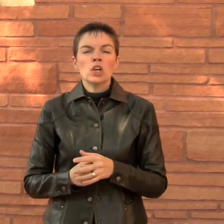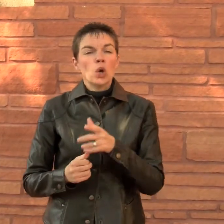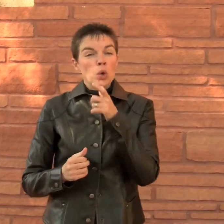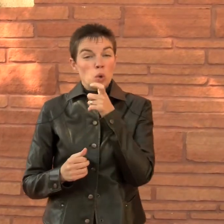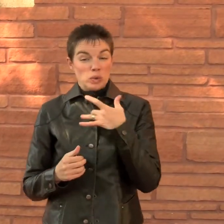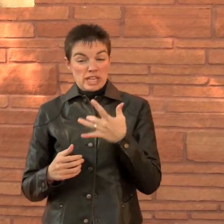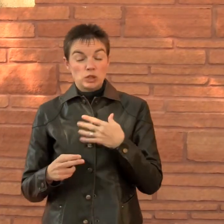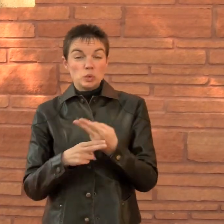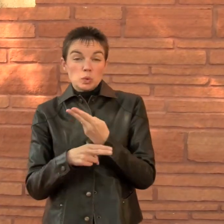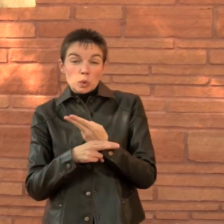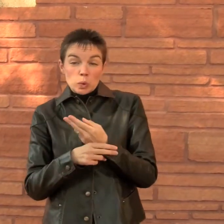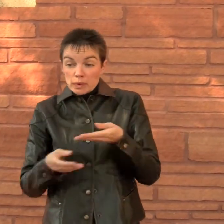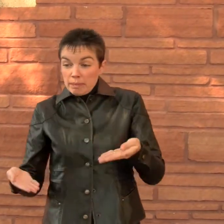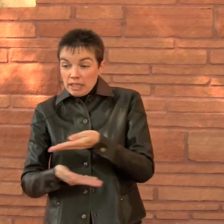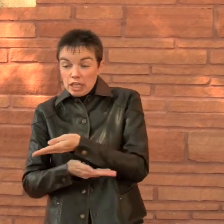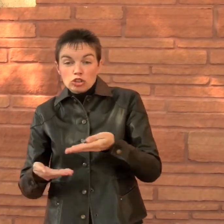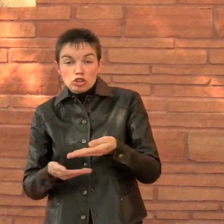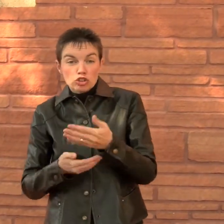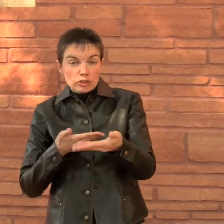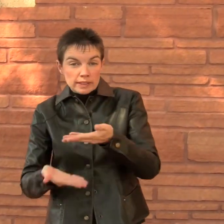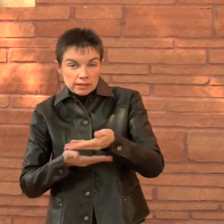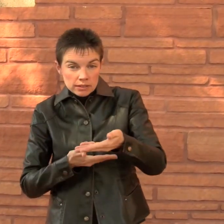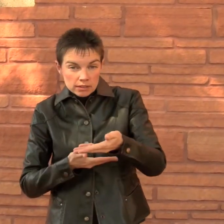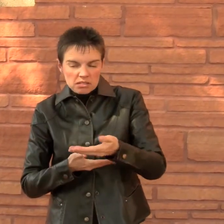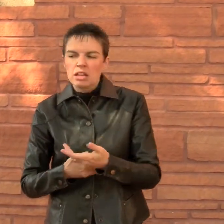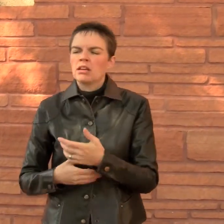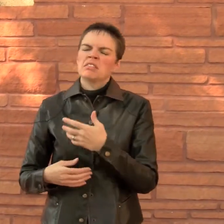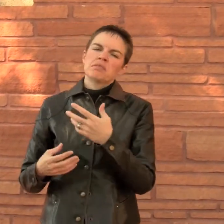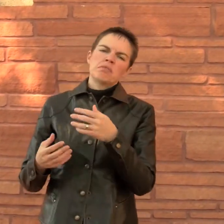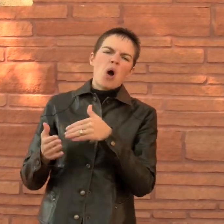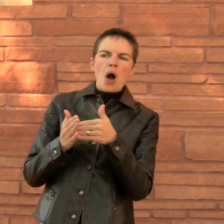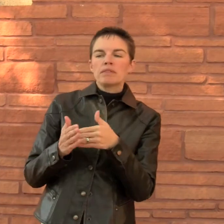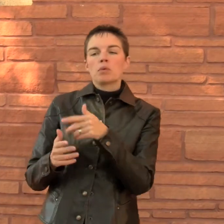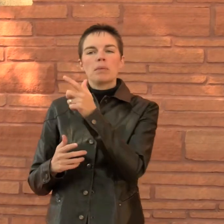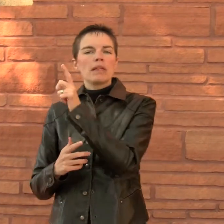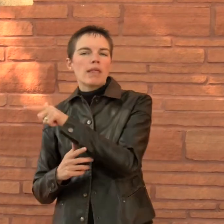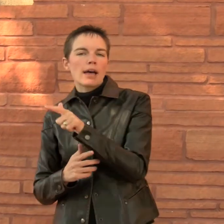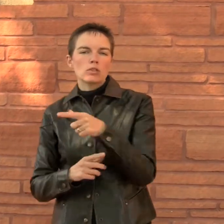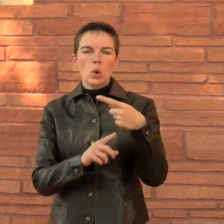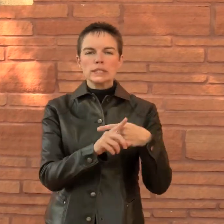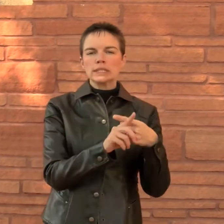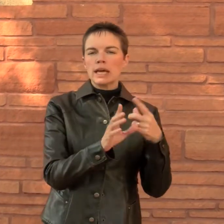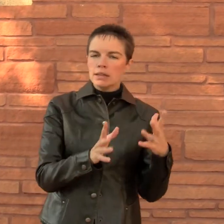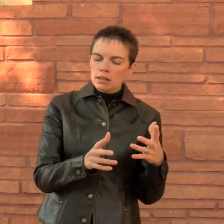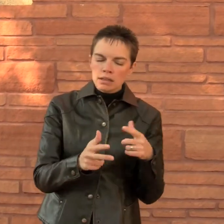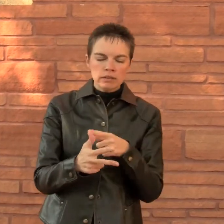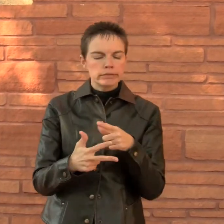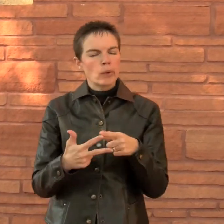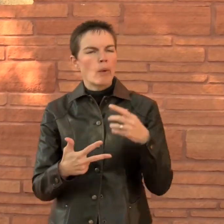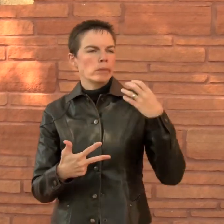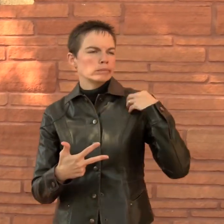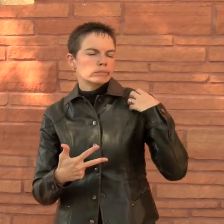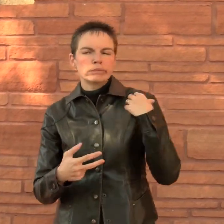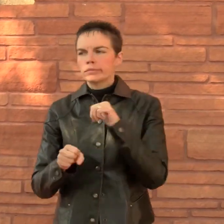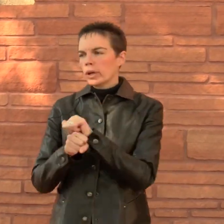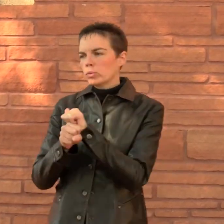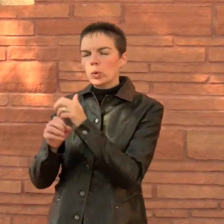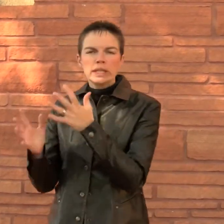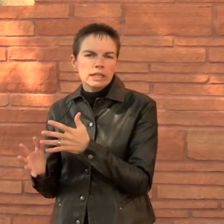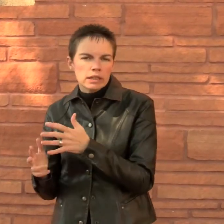Who typically uses mediation services? A landlord and tenant who have a dispute. An employer and employee.